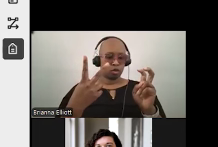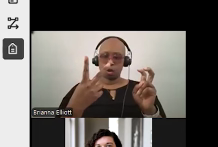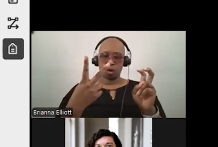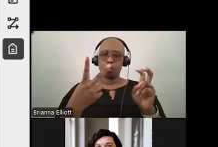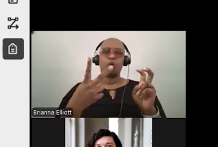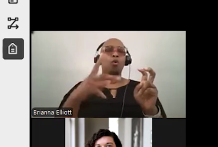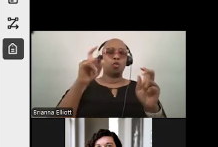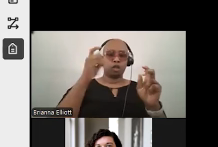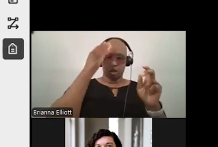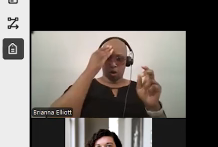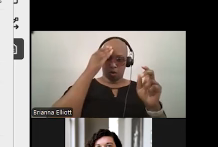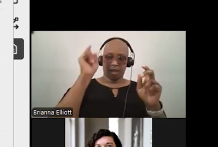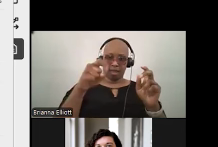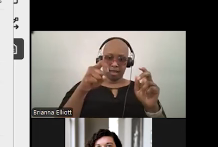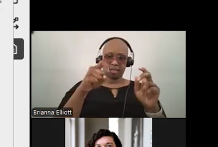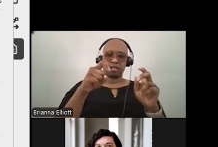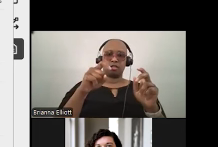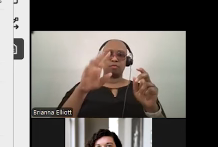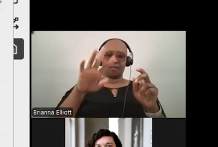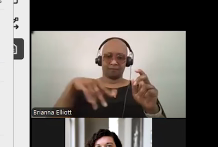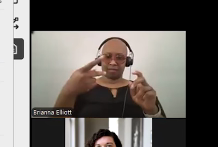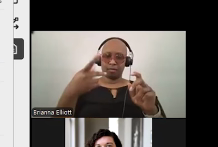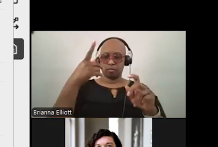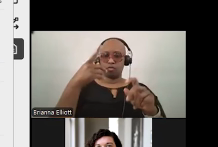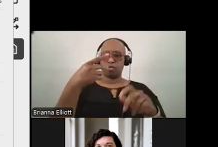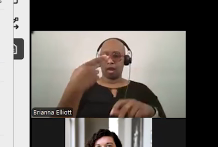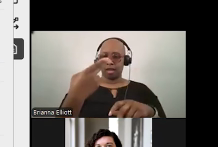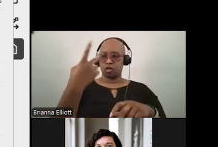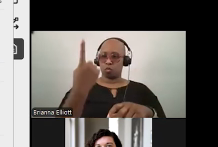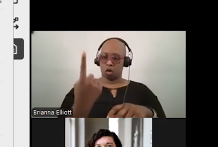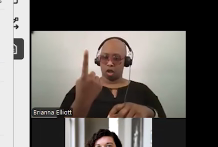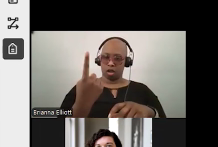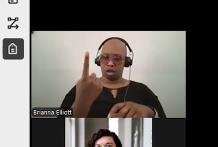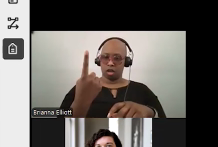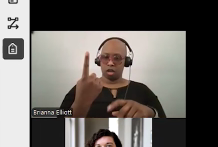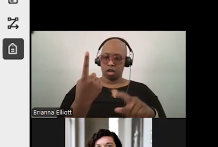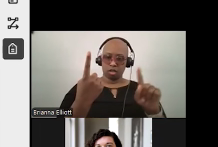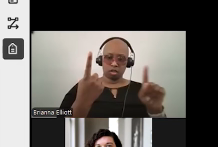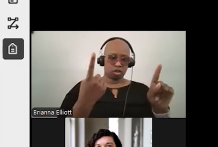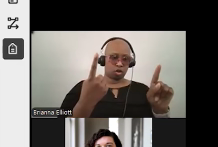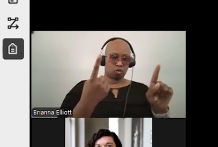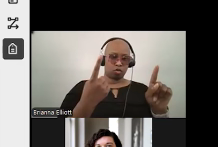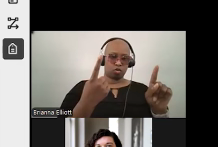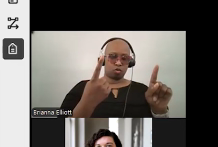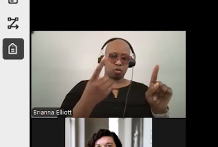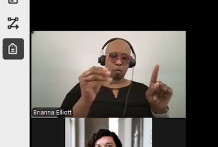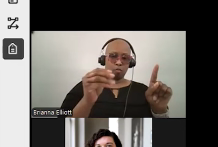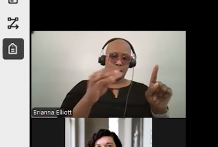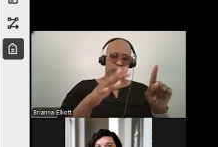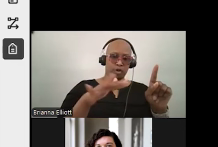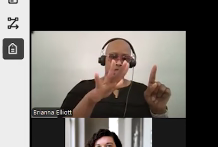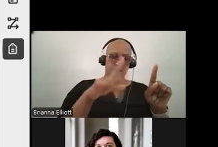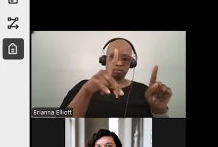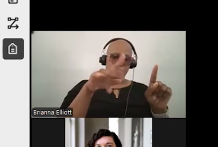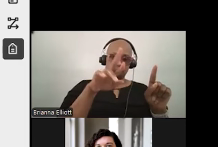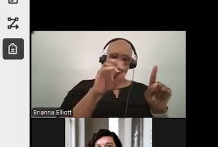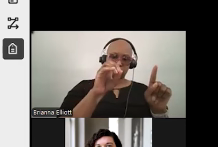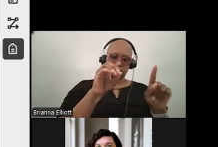H1. I can right click on that, come to properties on my tag, I can change my type of tag. So again,